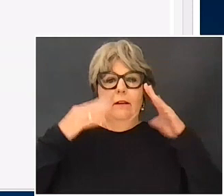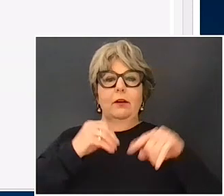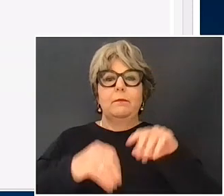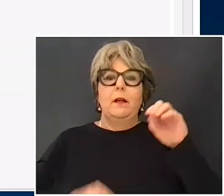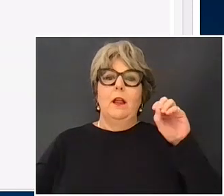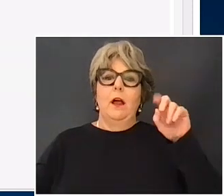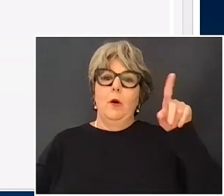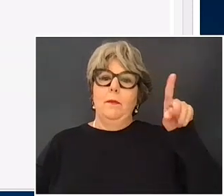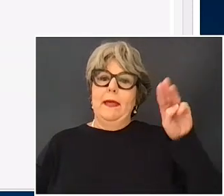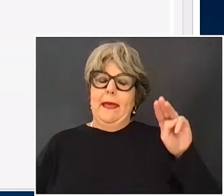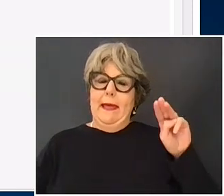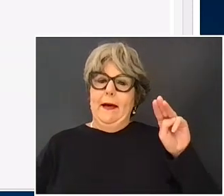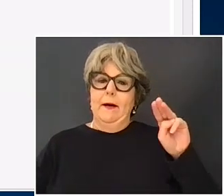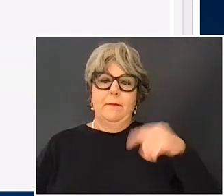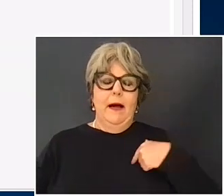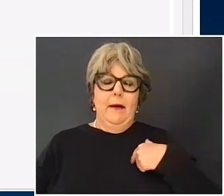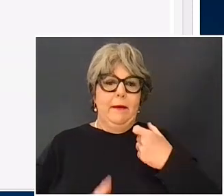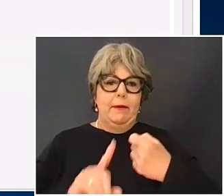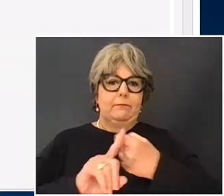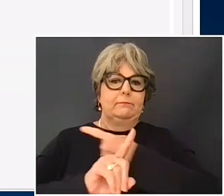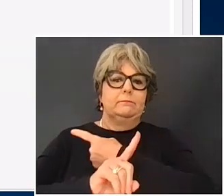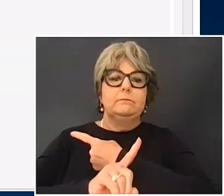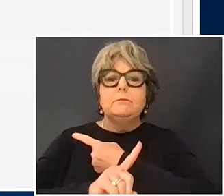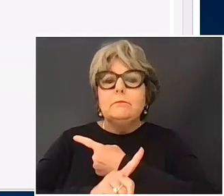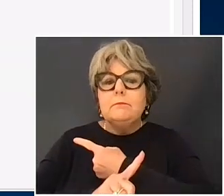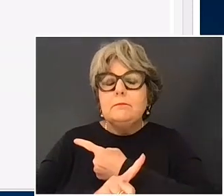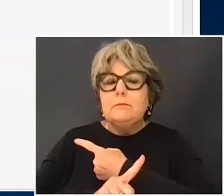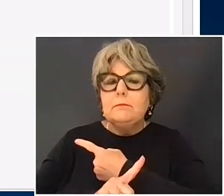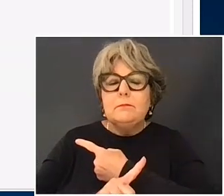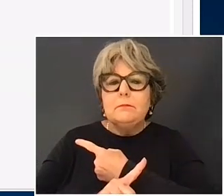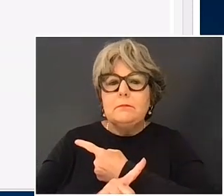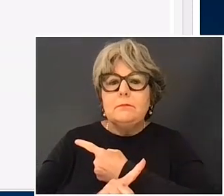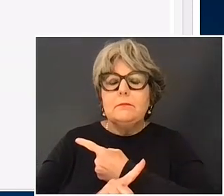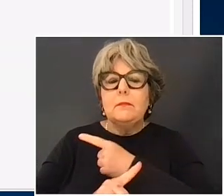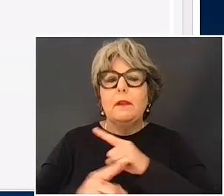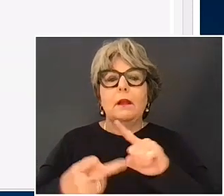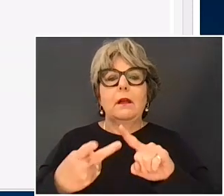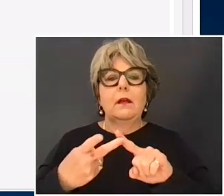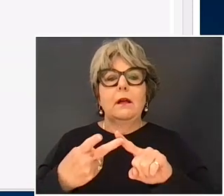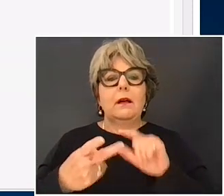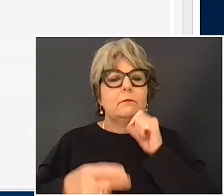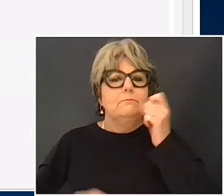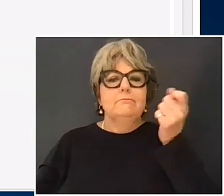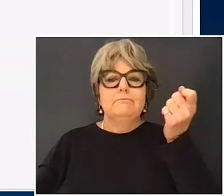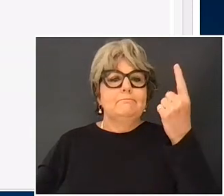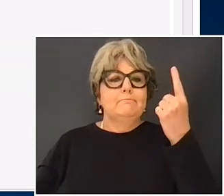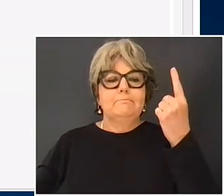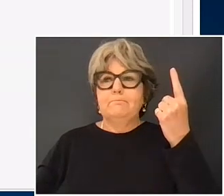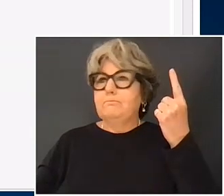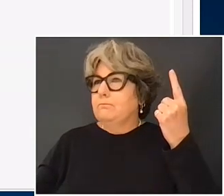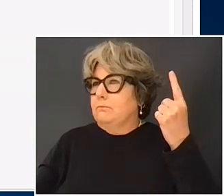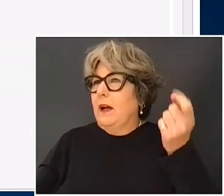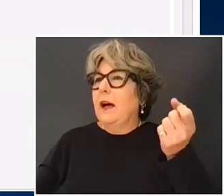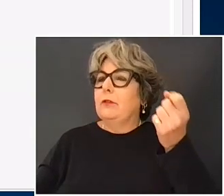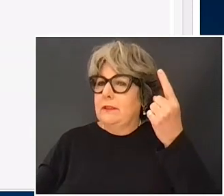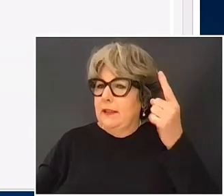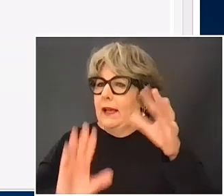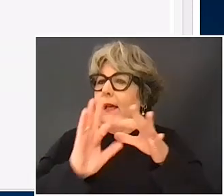school, but, pun intended. But I don't understand- I understand what you're saying, Carolyn, in terms of the